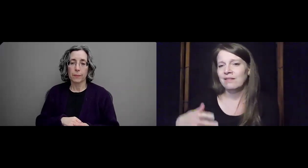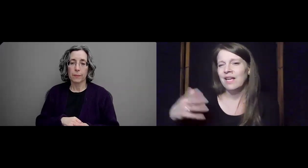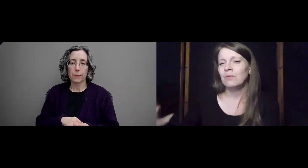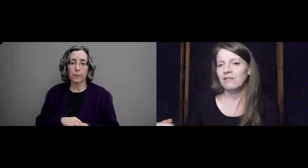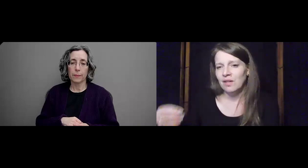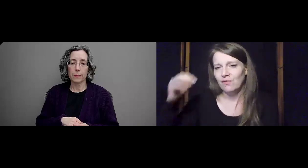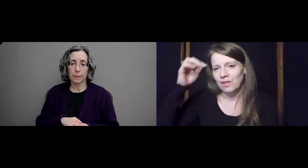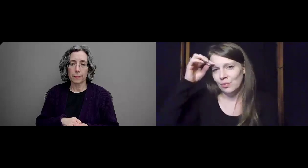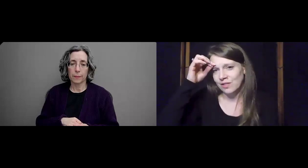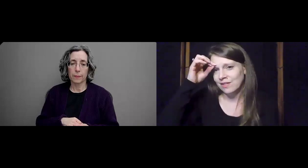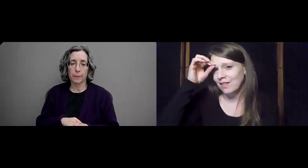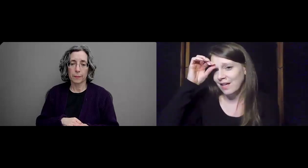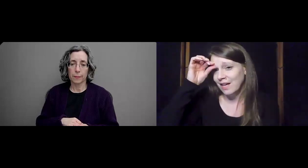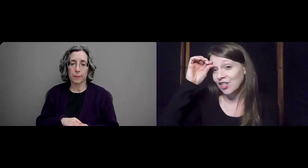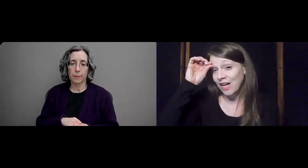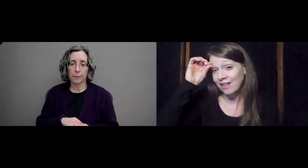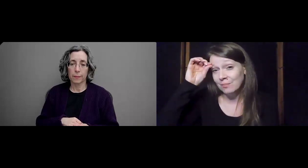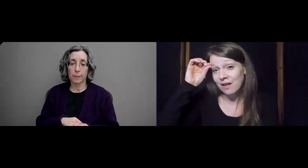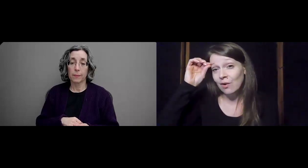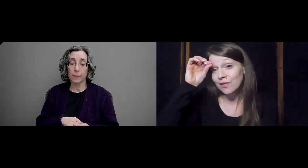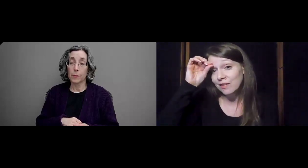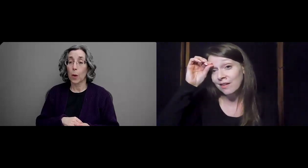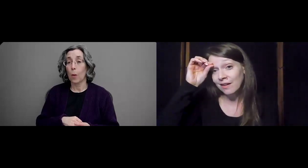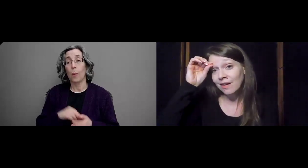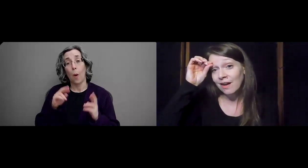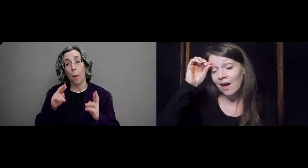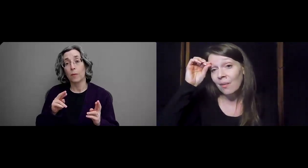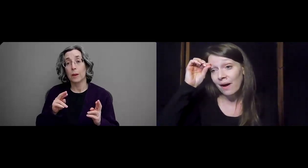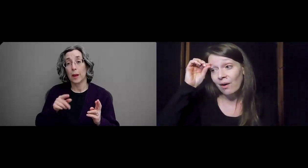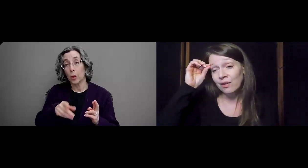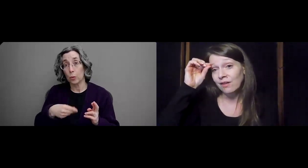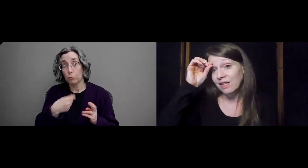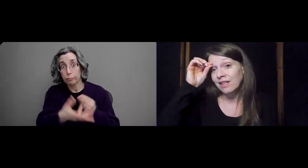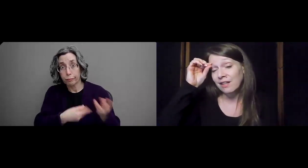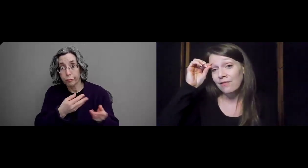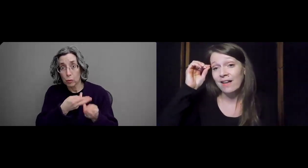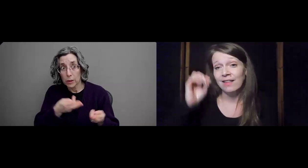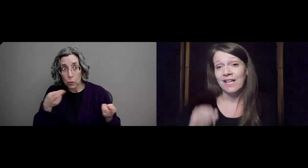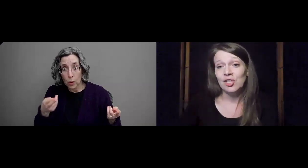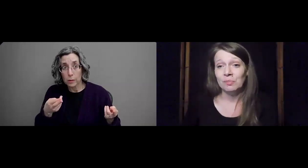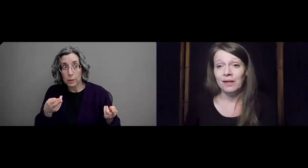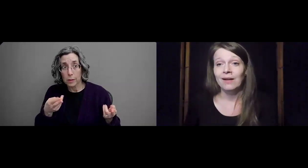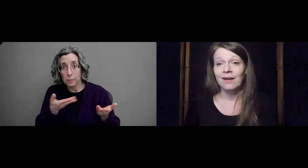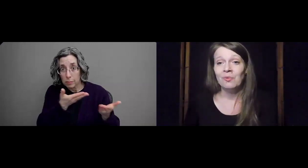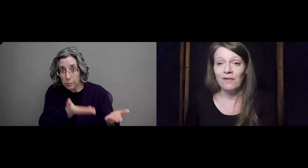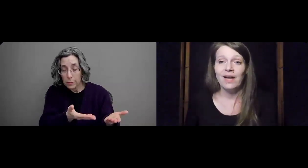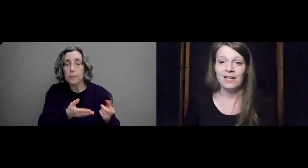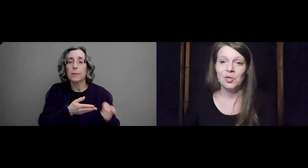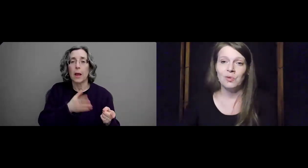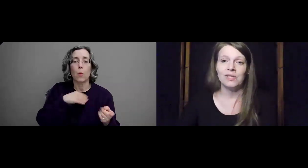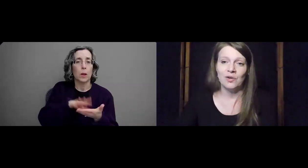obligations are. And so hopefully they can be given enough resources that they can educate themselves